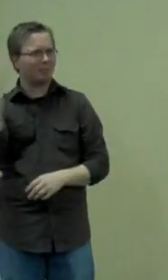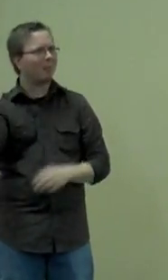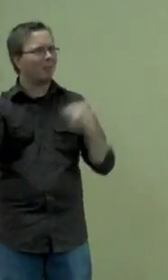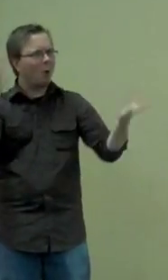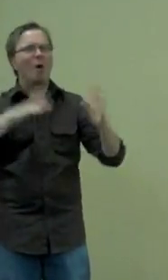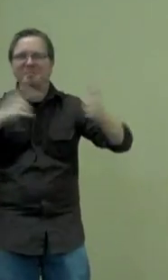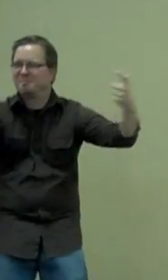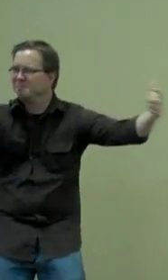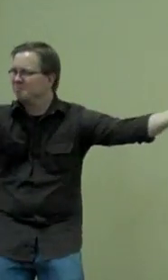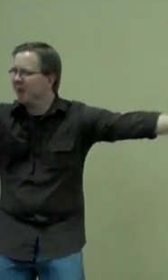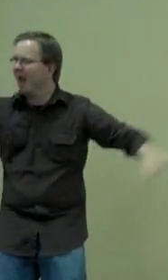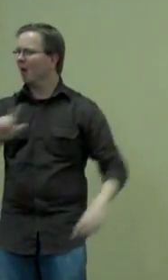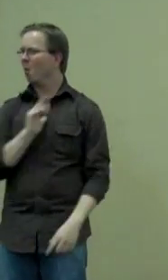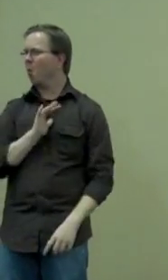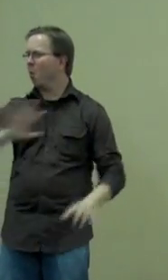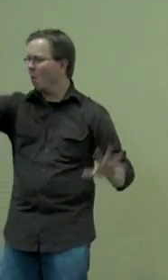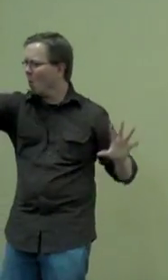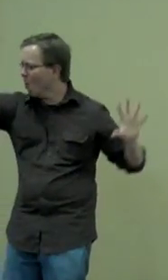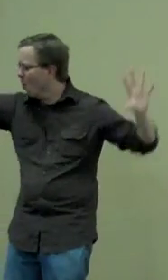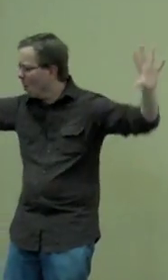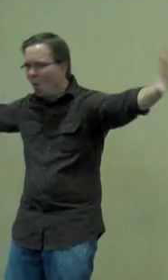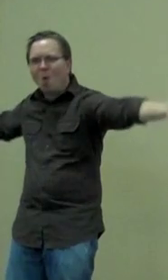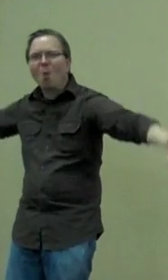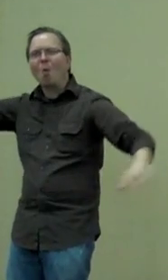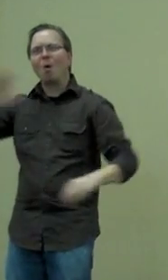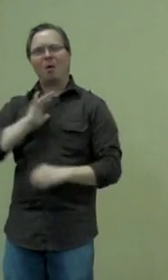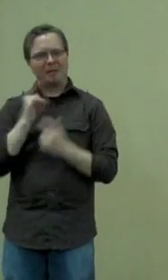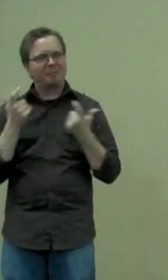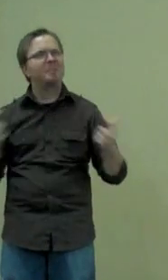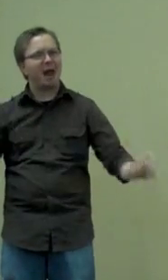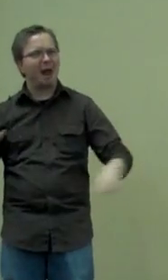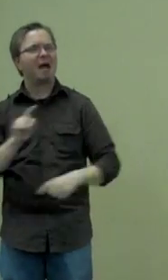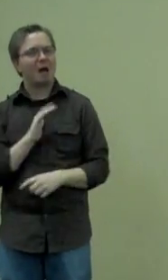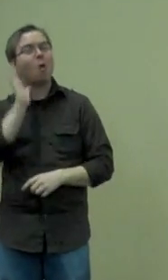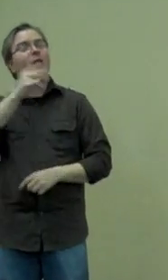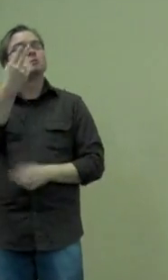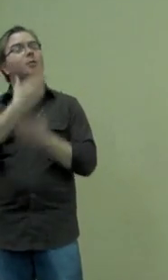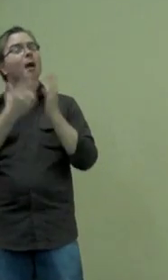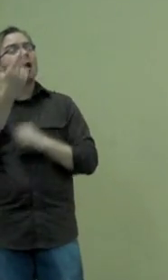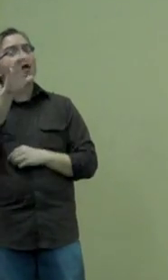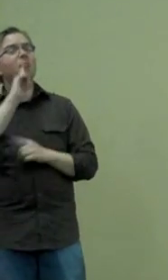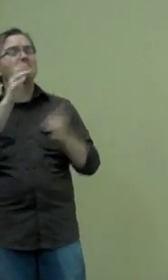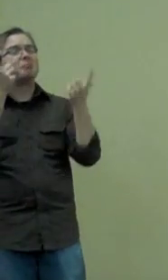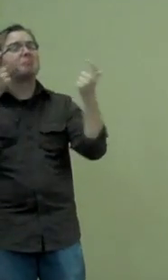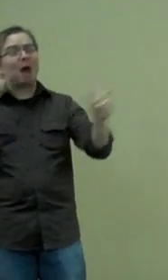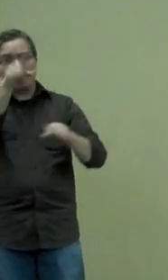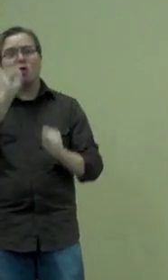It is spacious in the handicap stall, ok? Some of the handicap stalls are so big you could play racquetball